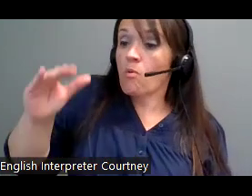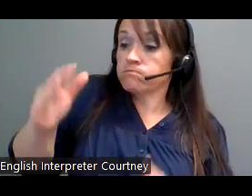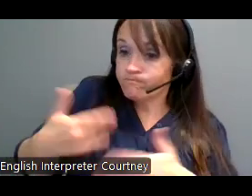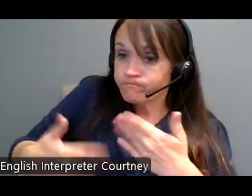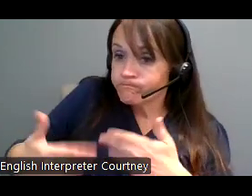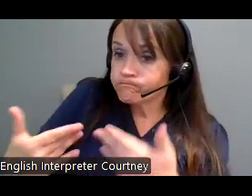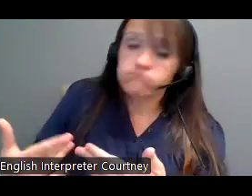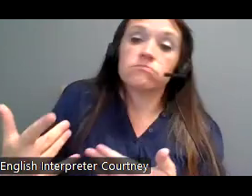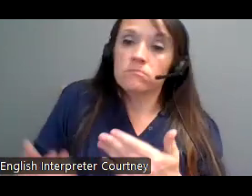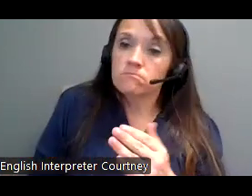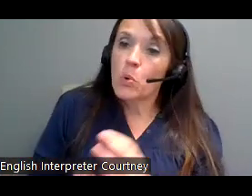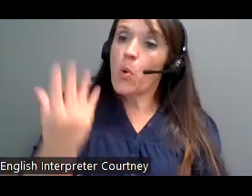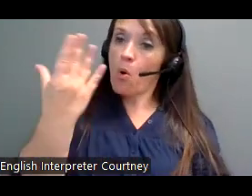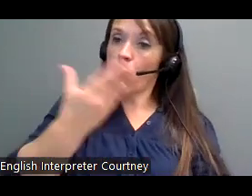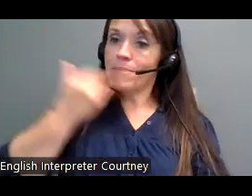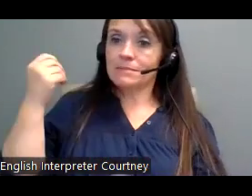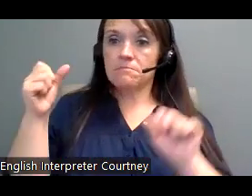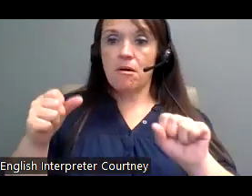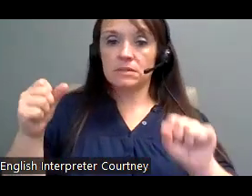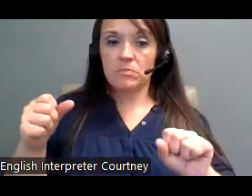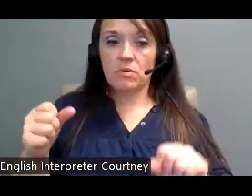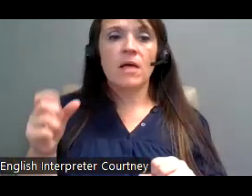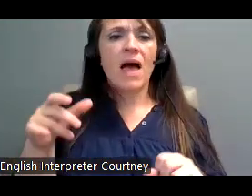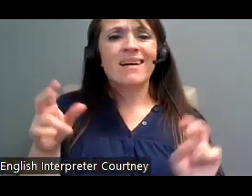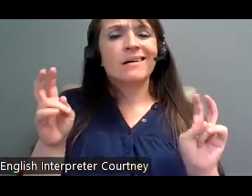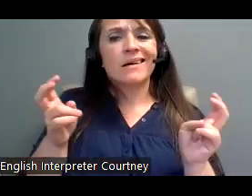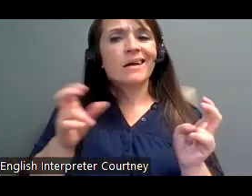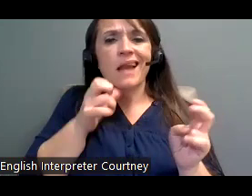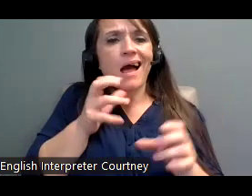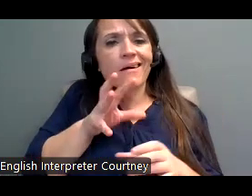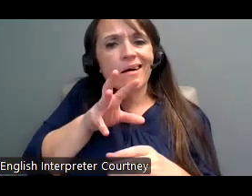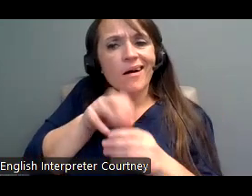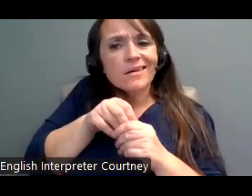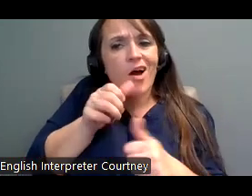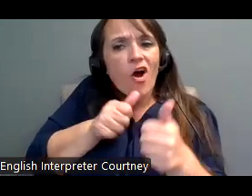Basically, we call this being outside of the waivers because the way they operate.